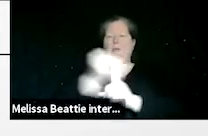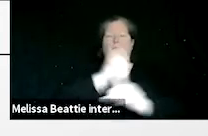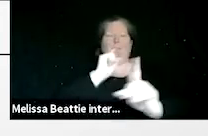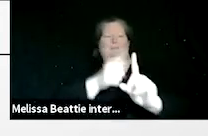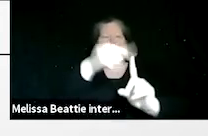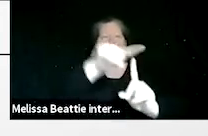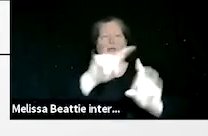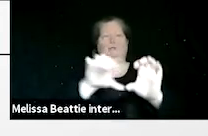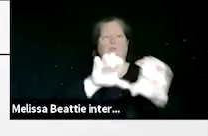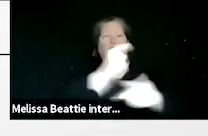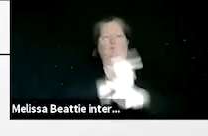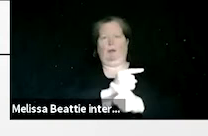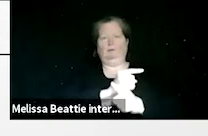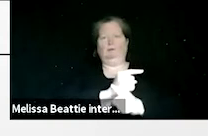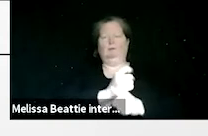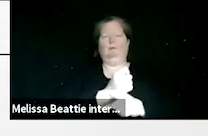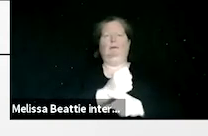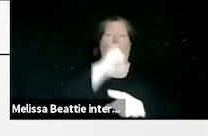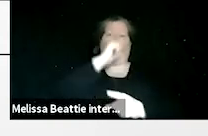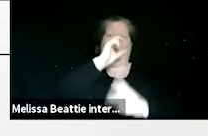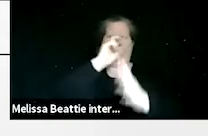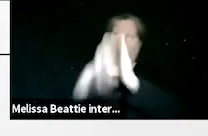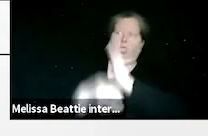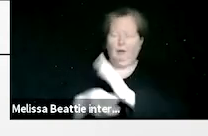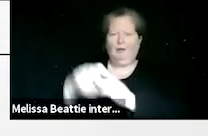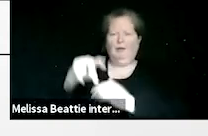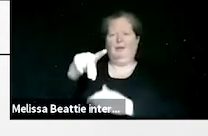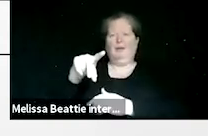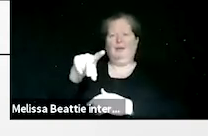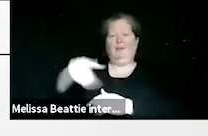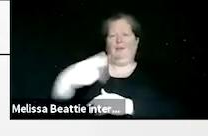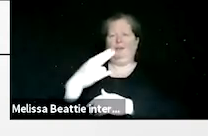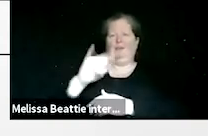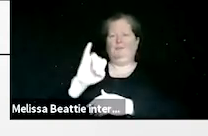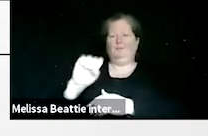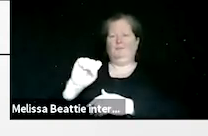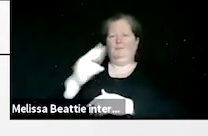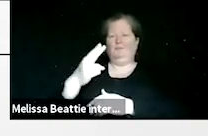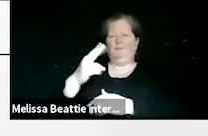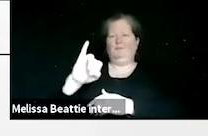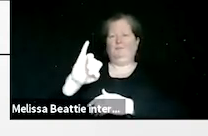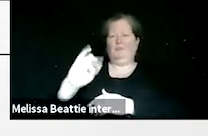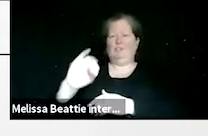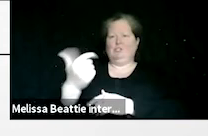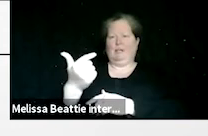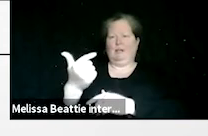Ben Woelk: Fall for phishing attacks and things like that. It's to provide a positive environment and to reinforce good behaviors.